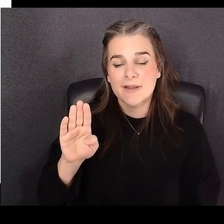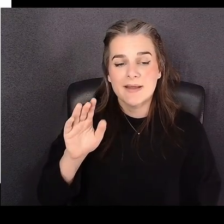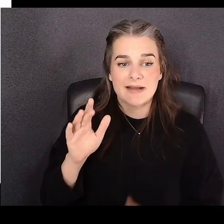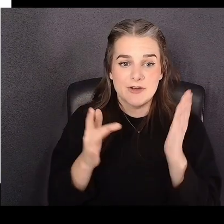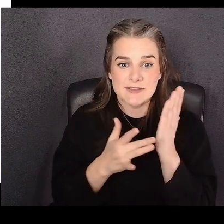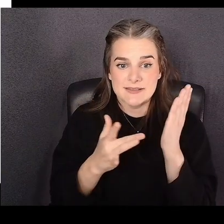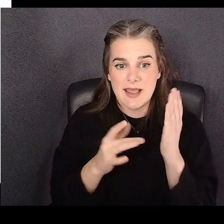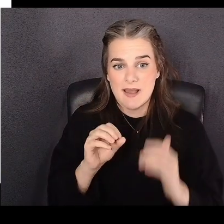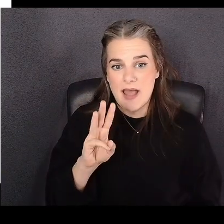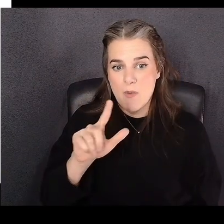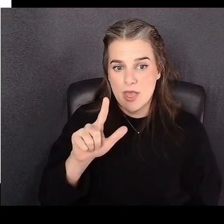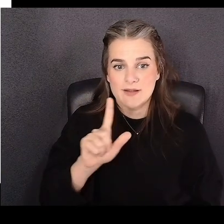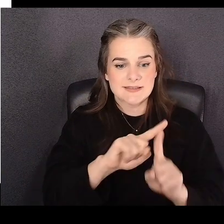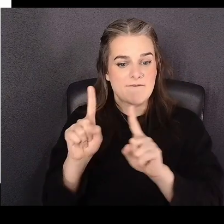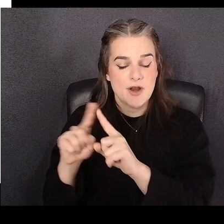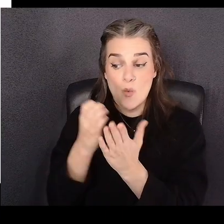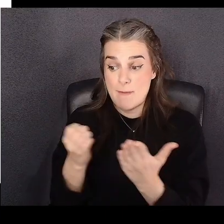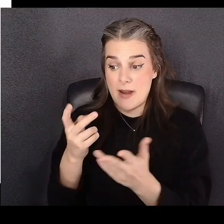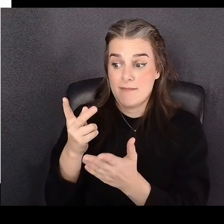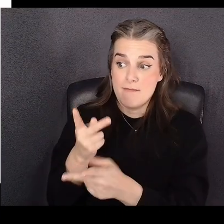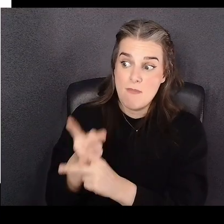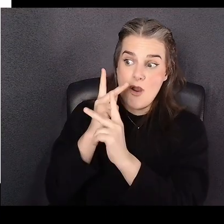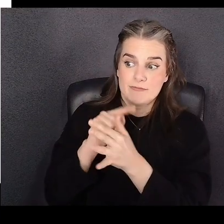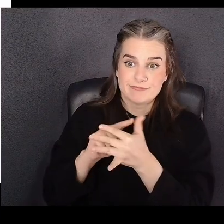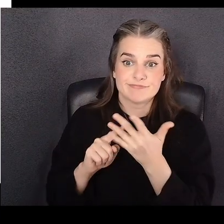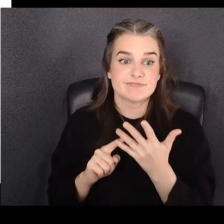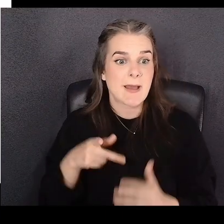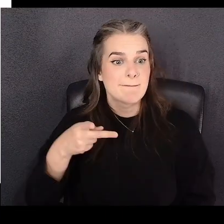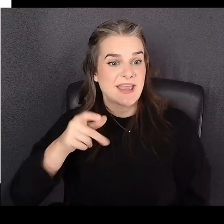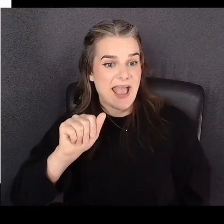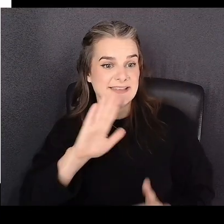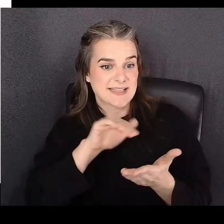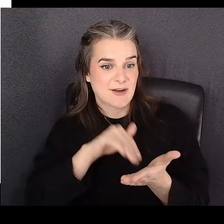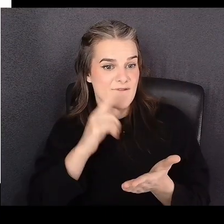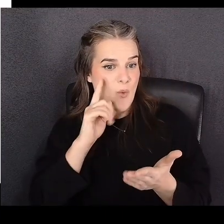The PA Center for Adapted Sports is a great opportunity as well.